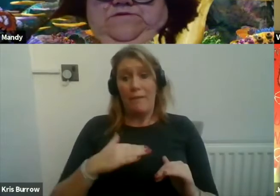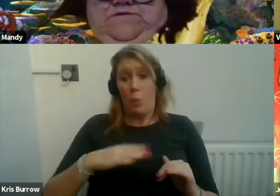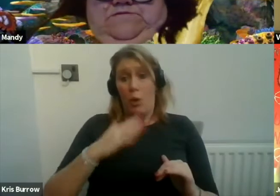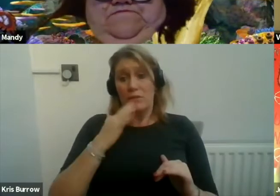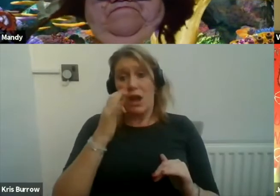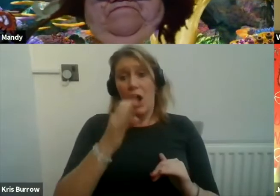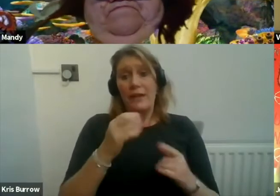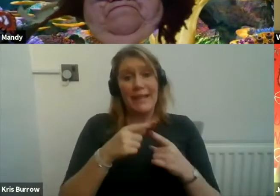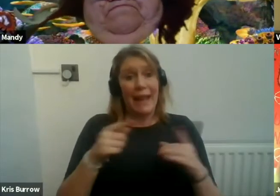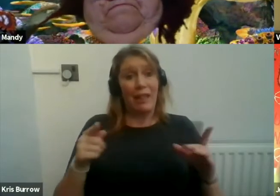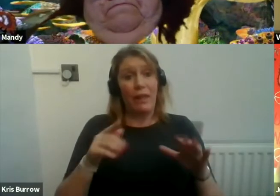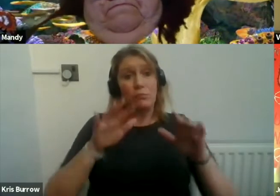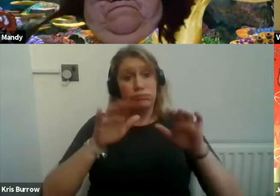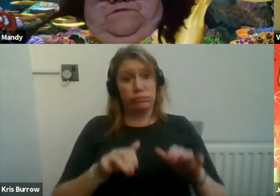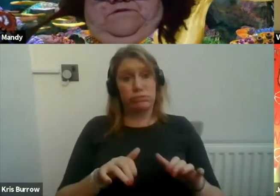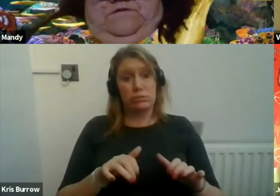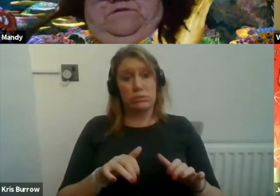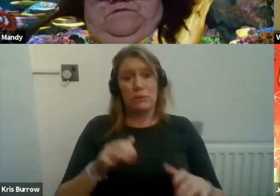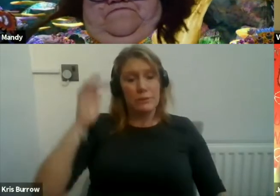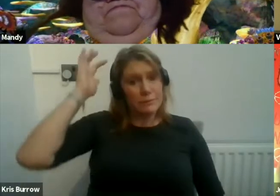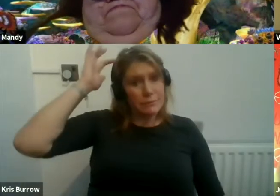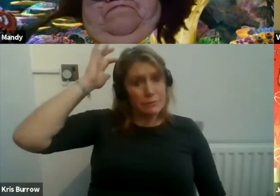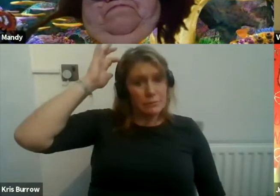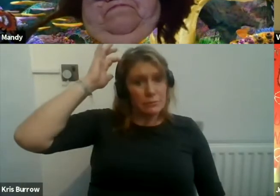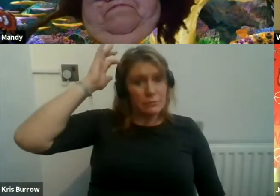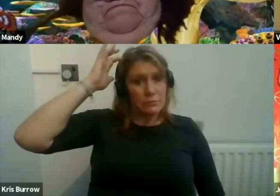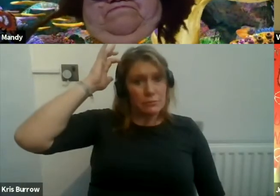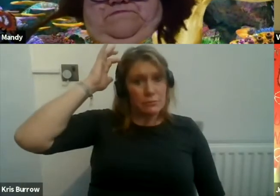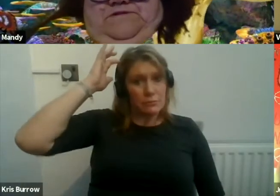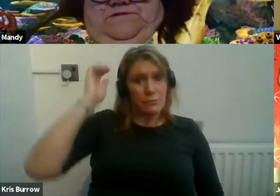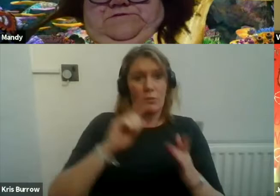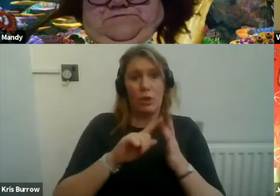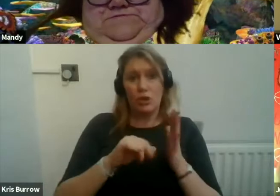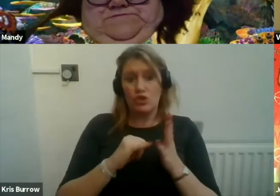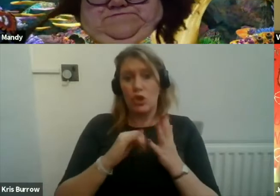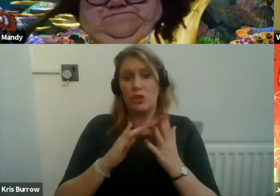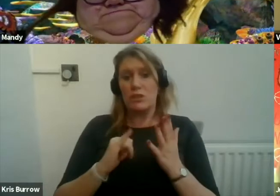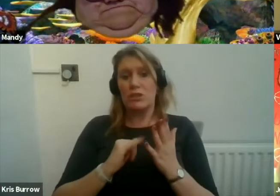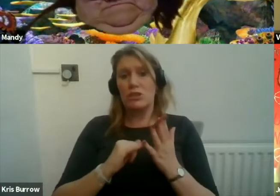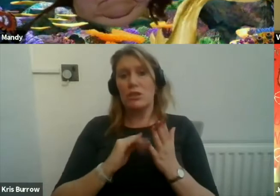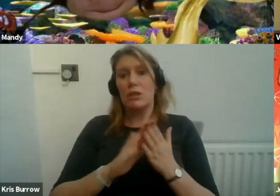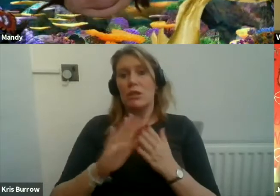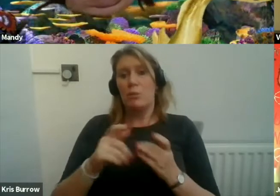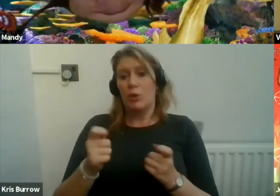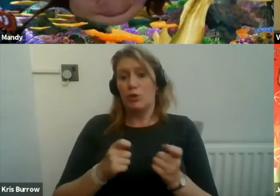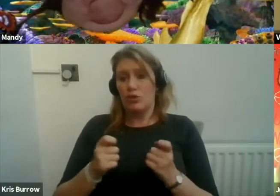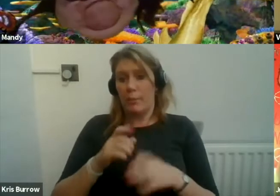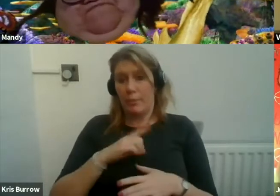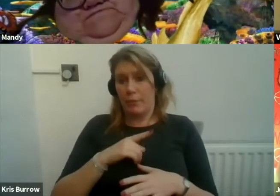Do you want to be our mediator for that Josh because I can't see anything like that.